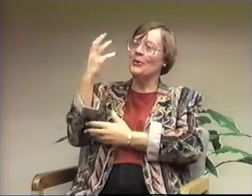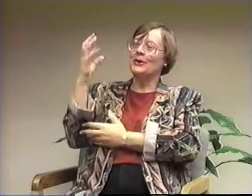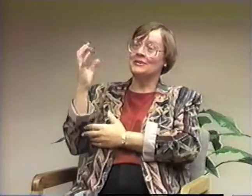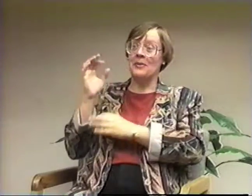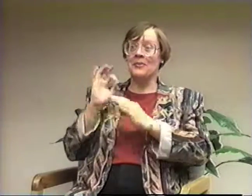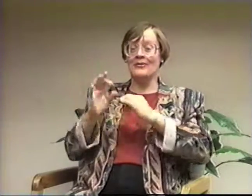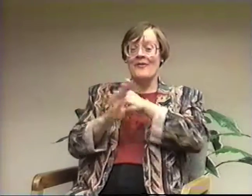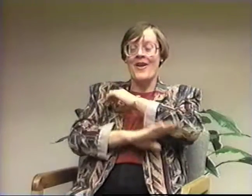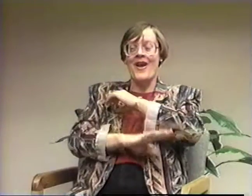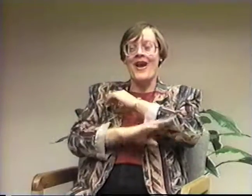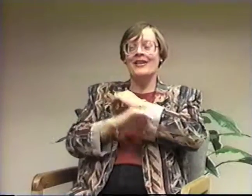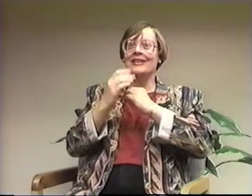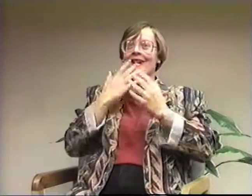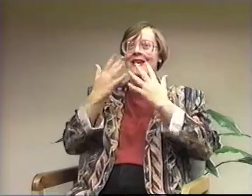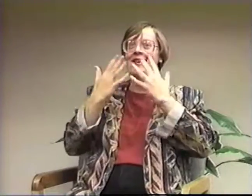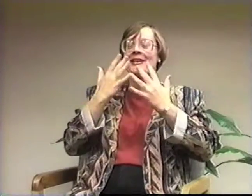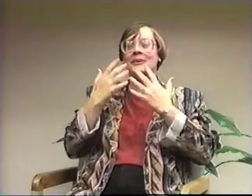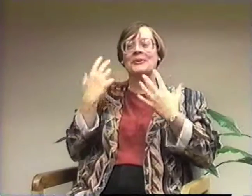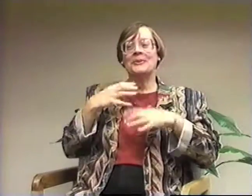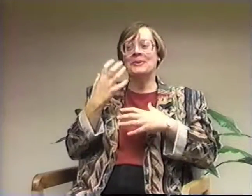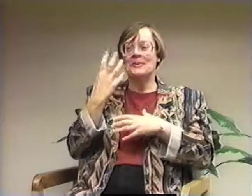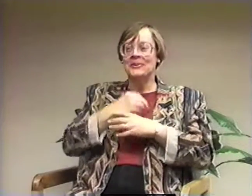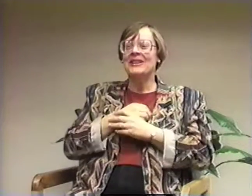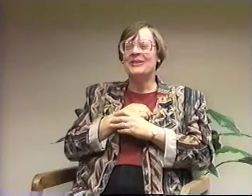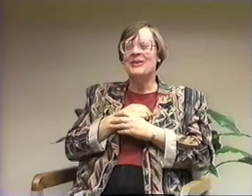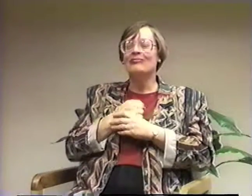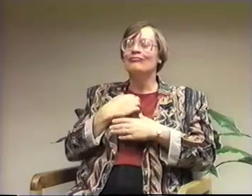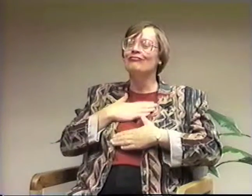to see the color of the leaves in the fall.